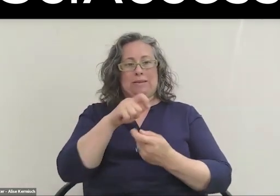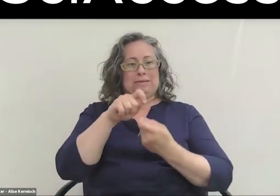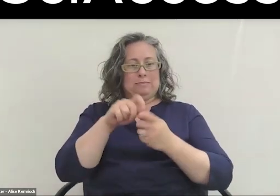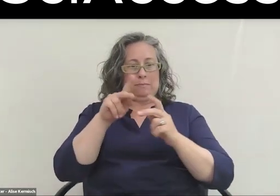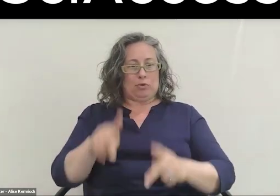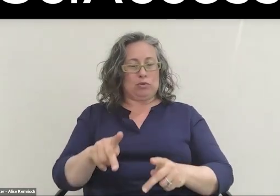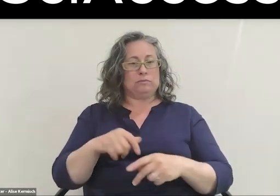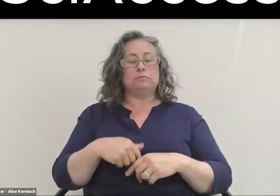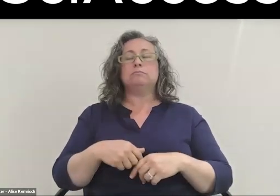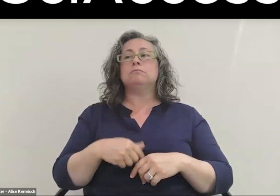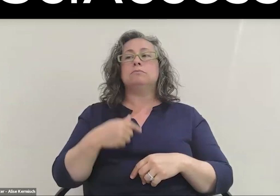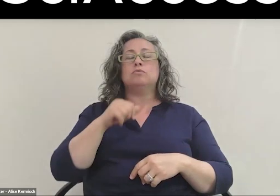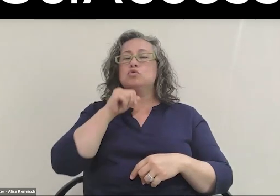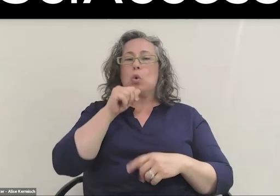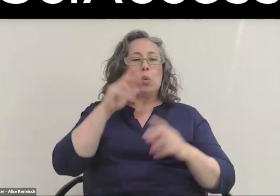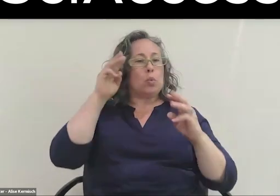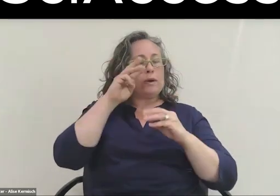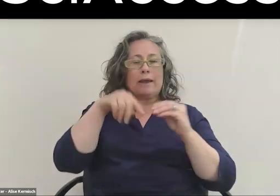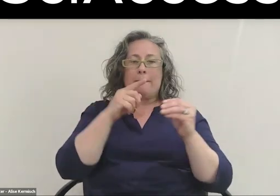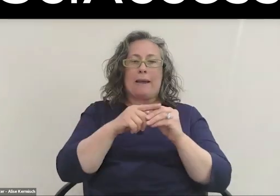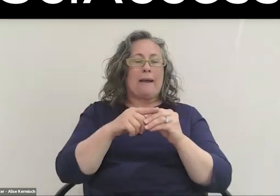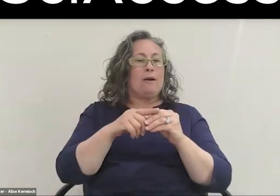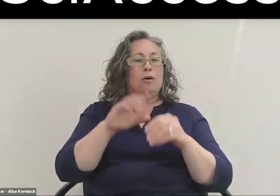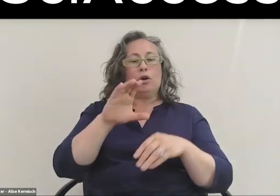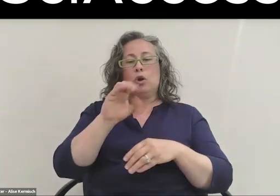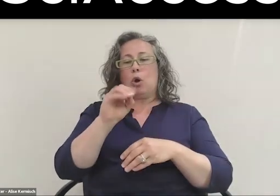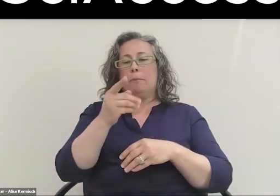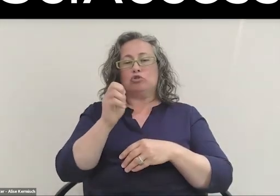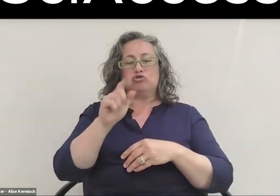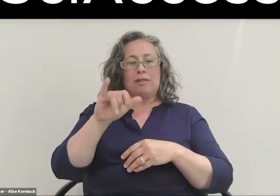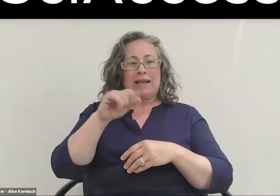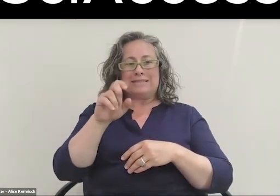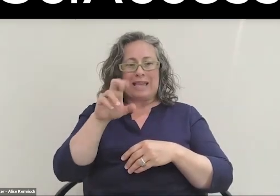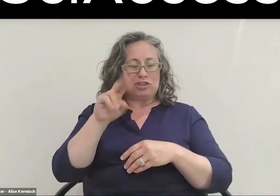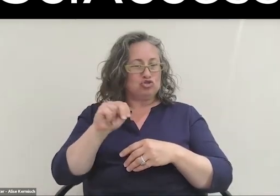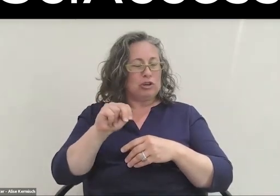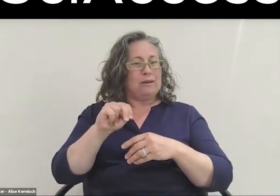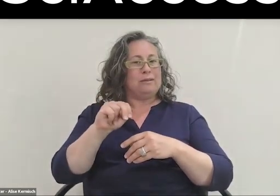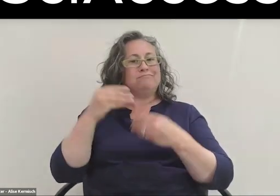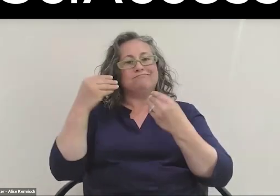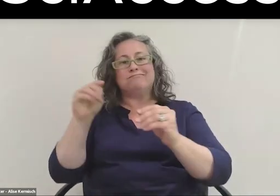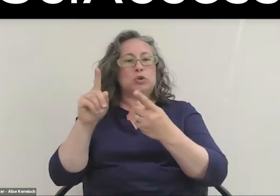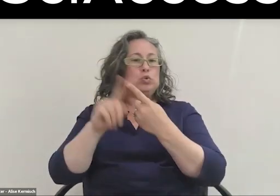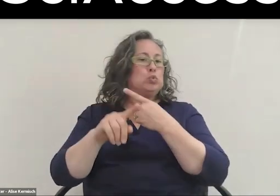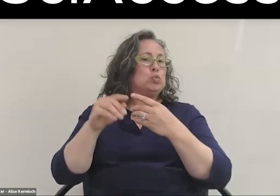We don't worry about commercialization in this short period of time. They do not need not be ready to market